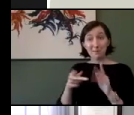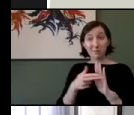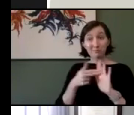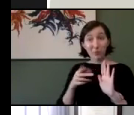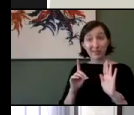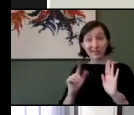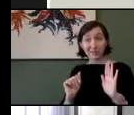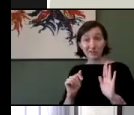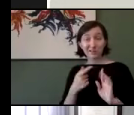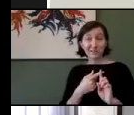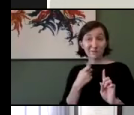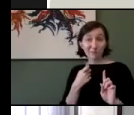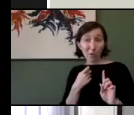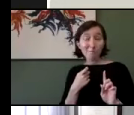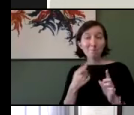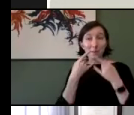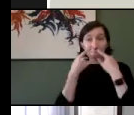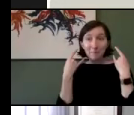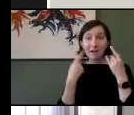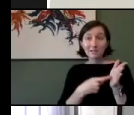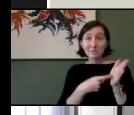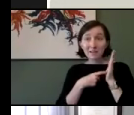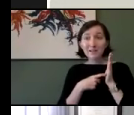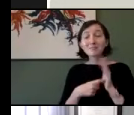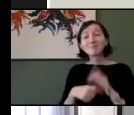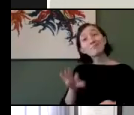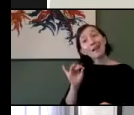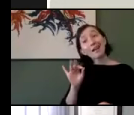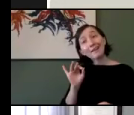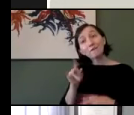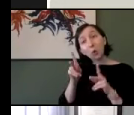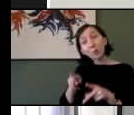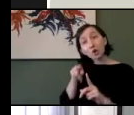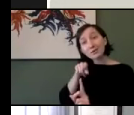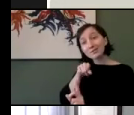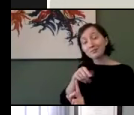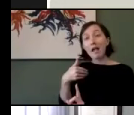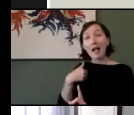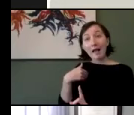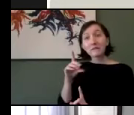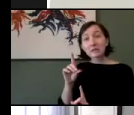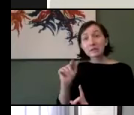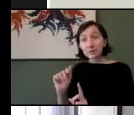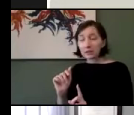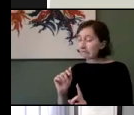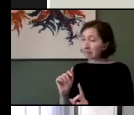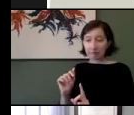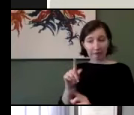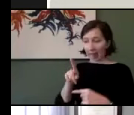If a person with a disability is not able to wear a mask, state and local government agencies